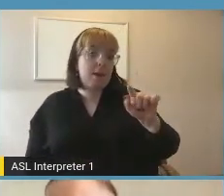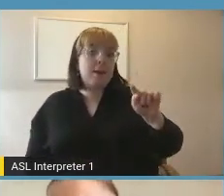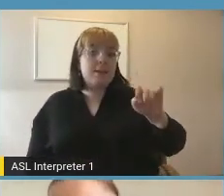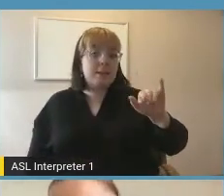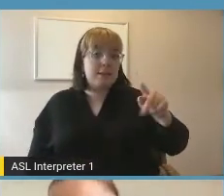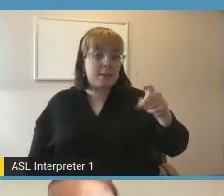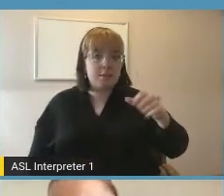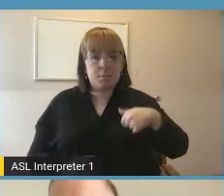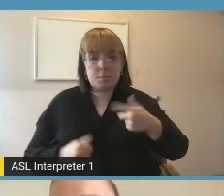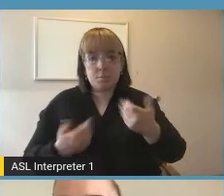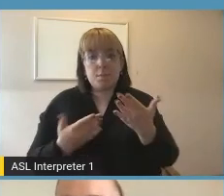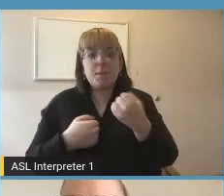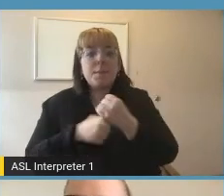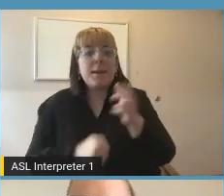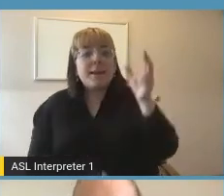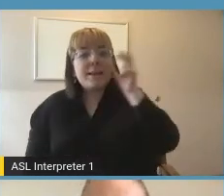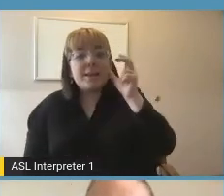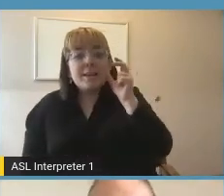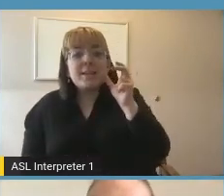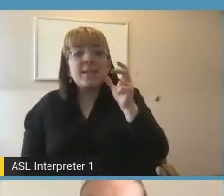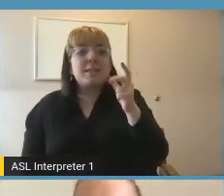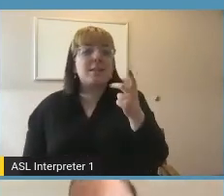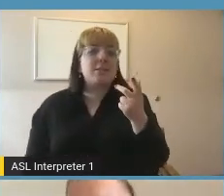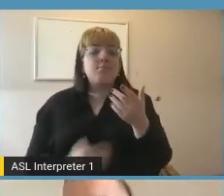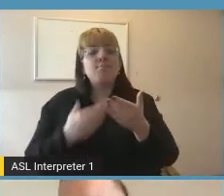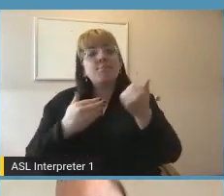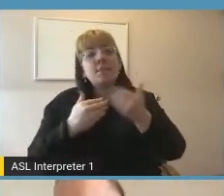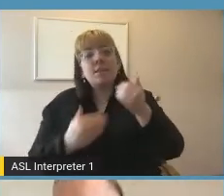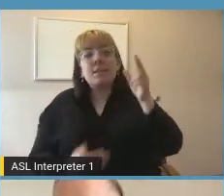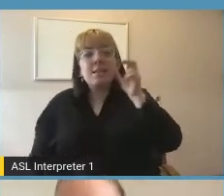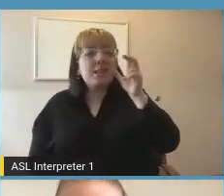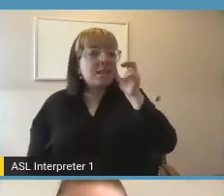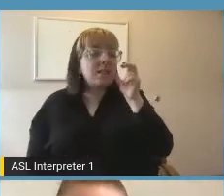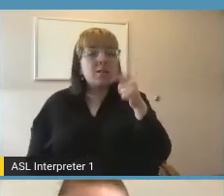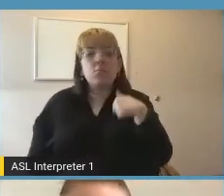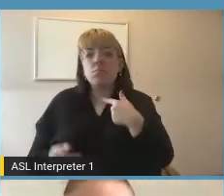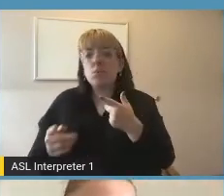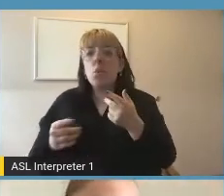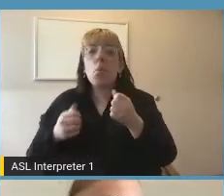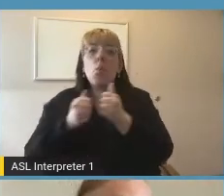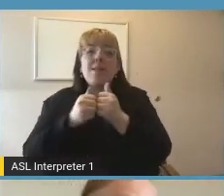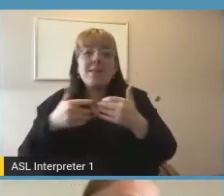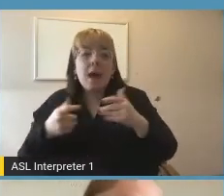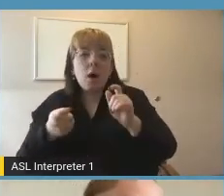to the person without altering the meaning or natural voice of the speaker. We are not